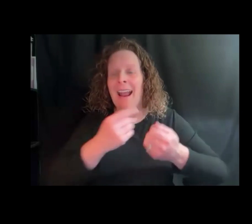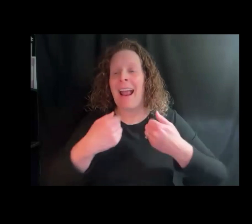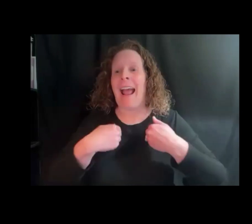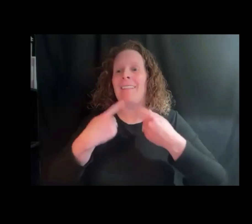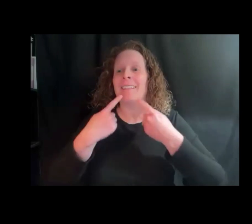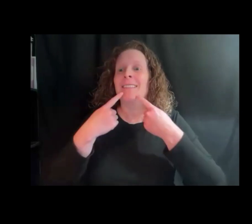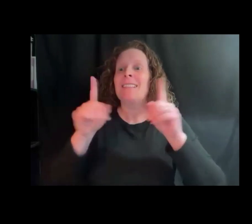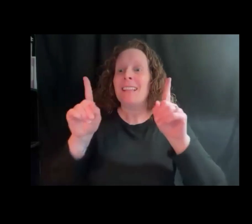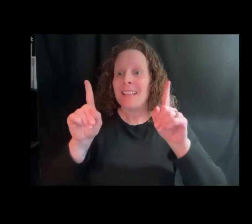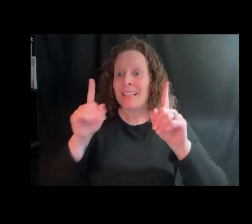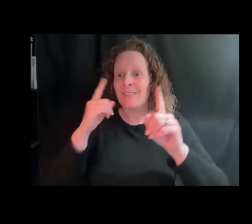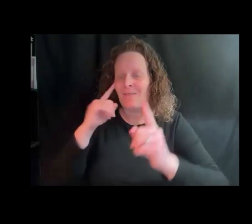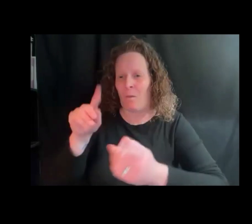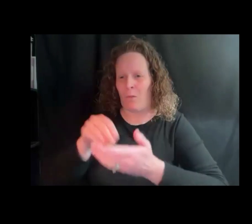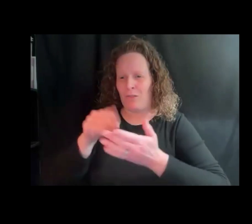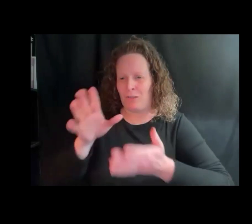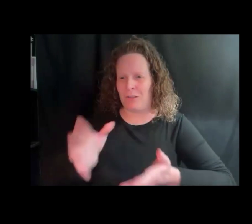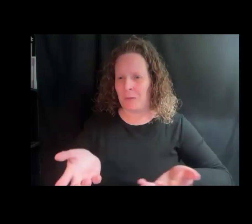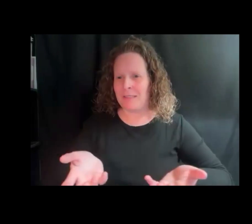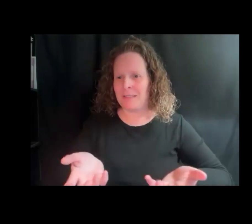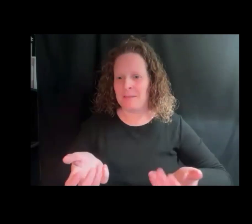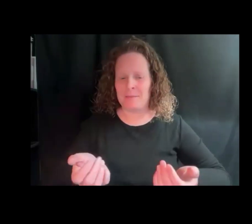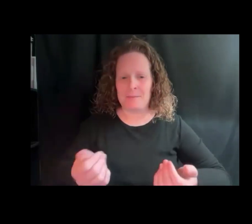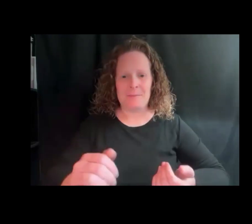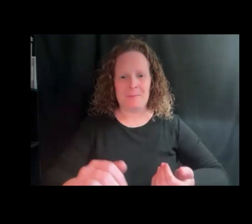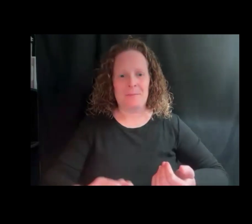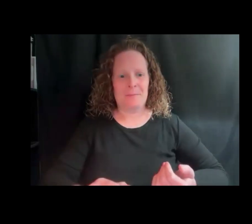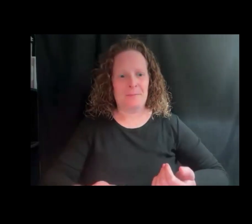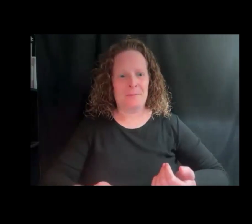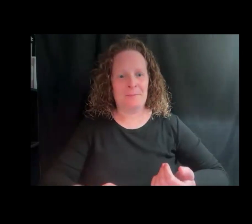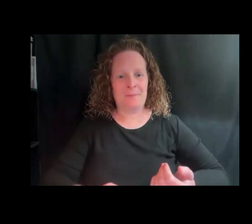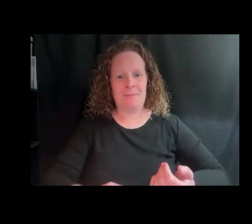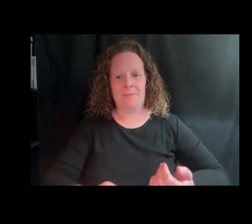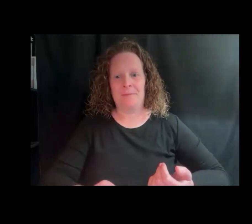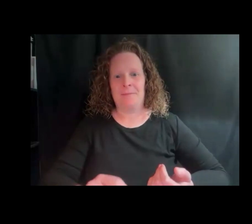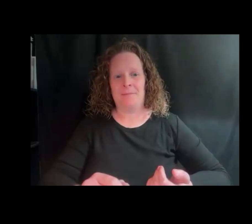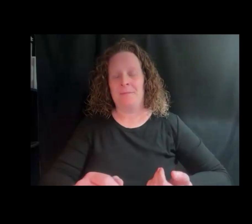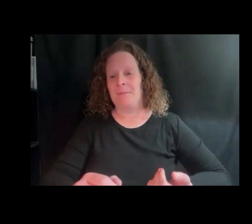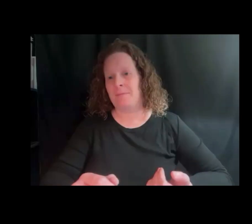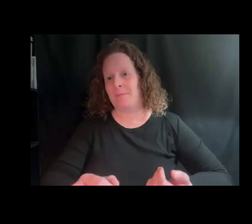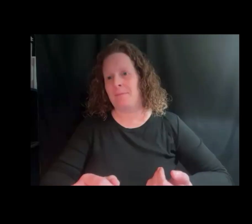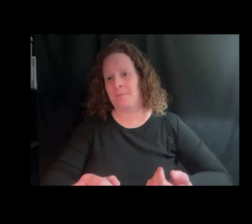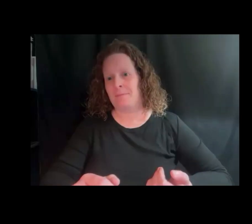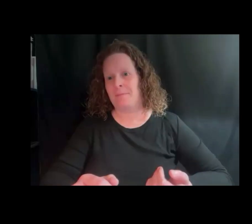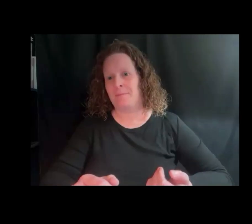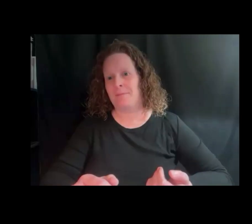to pull you down right? Their job is to make sure that the student has the information they need